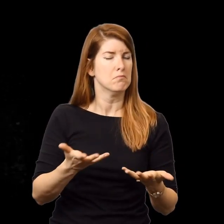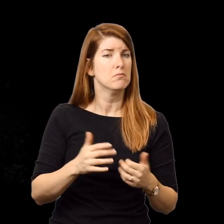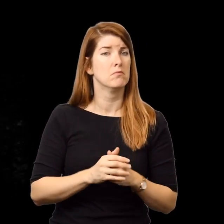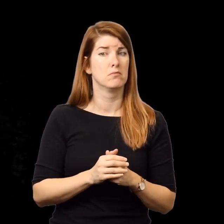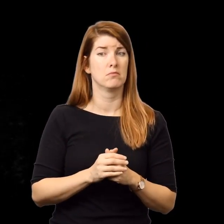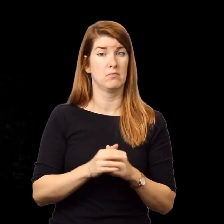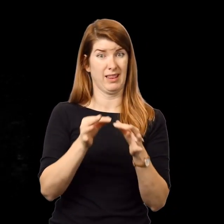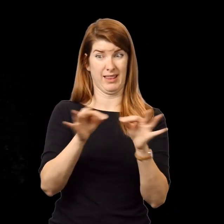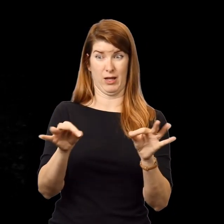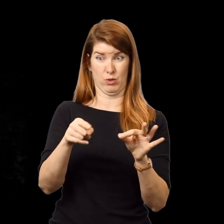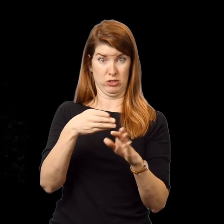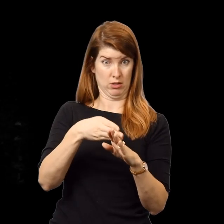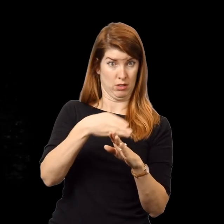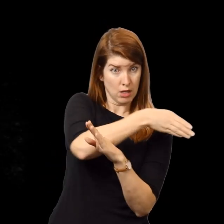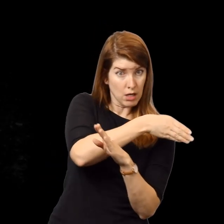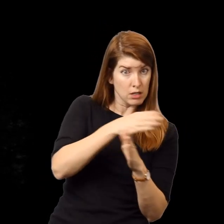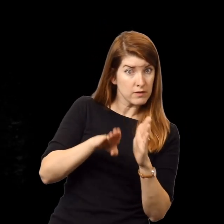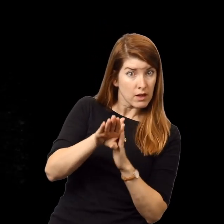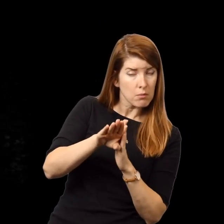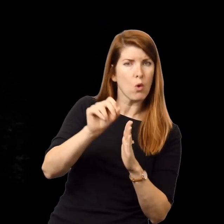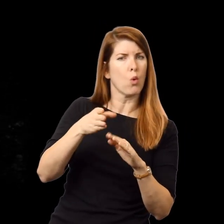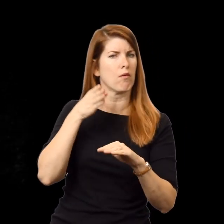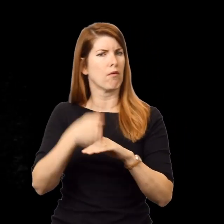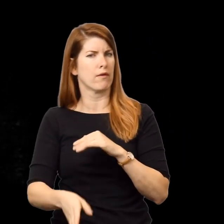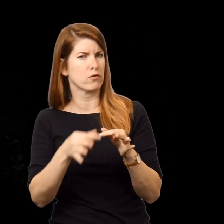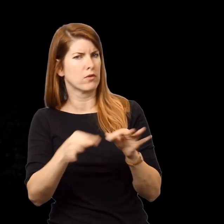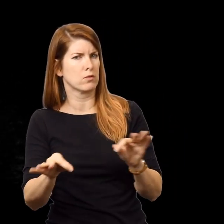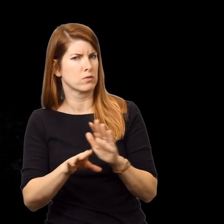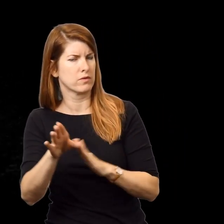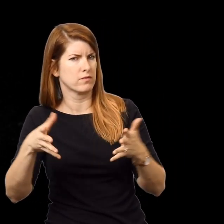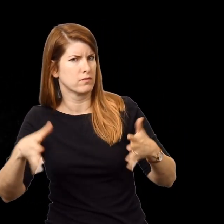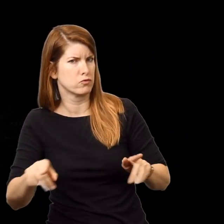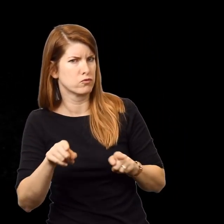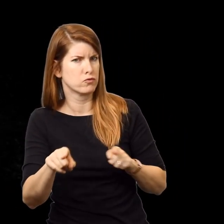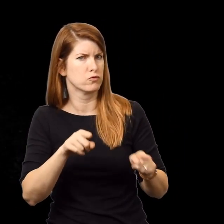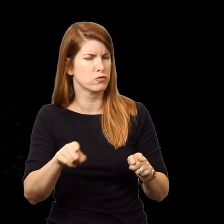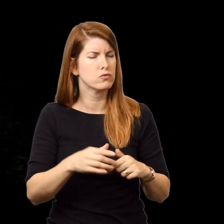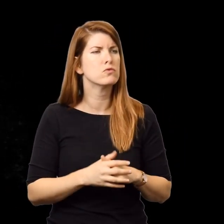Was it prelingual, so was it before they developed language or was it after they developed language?